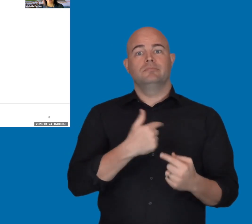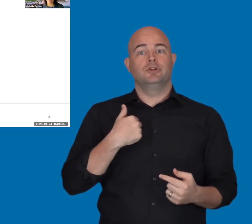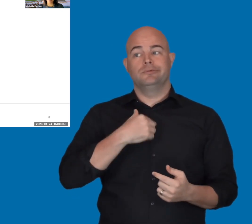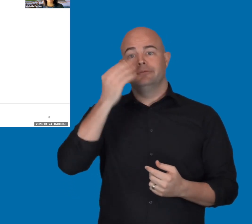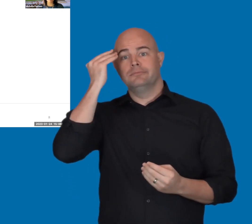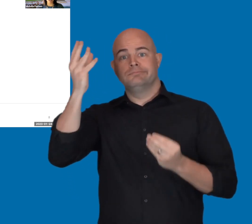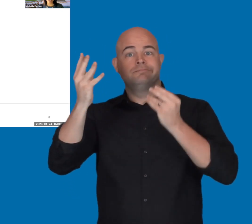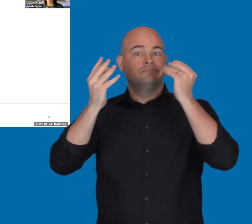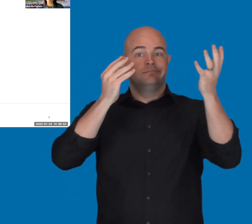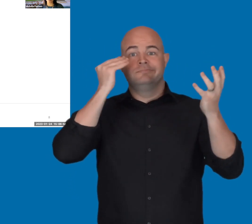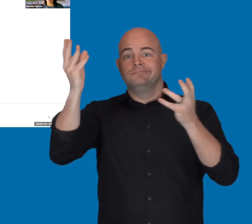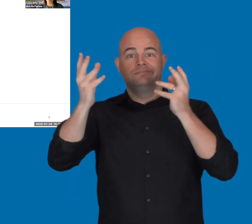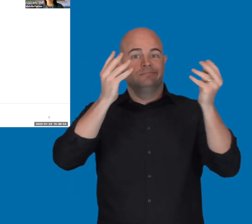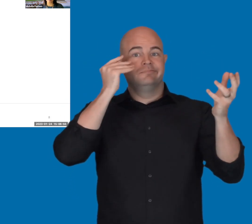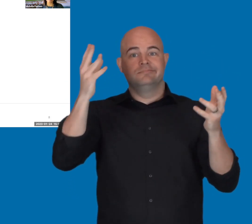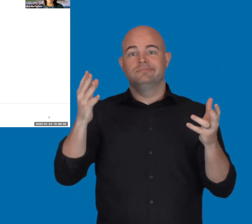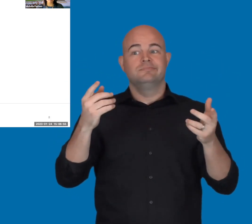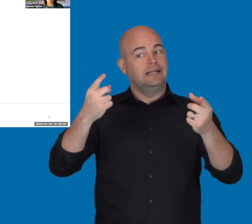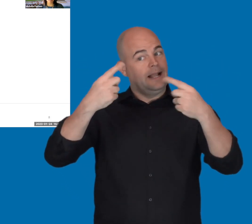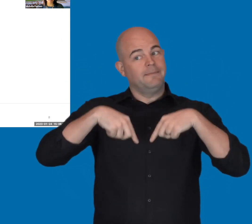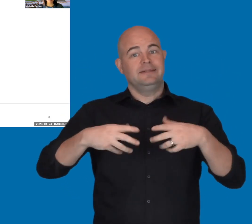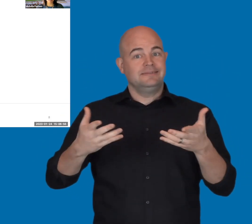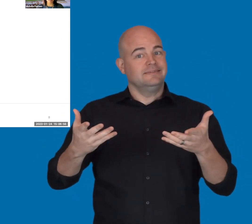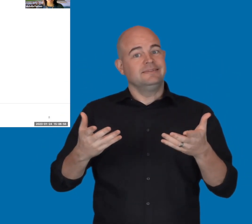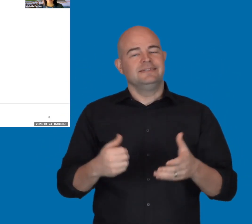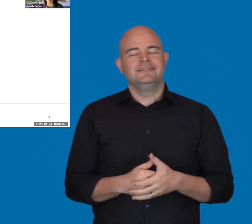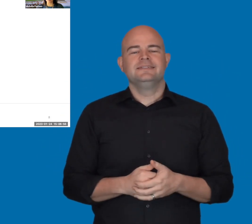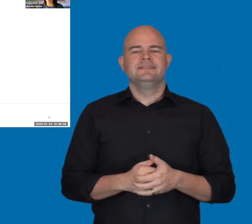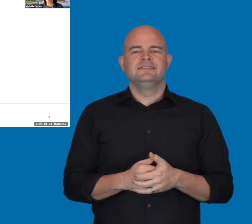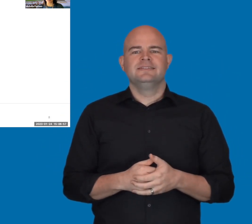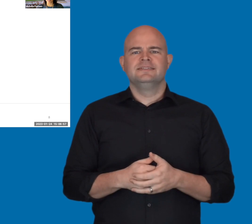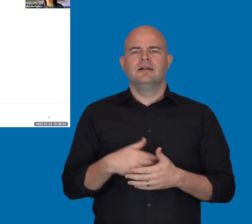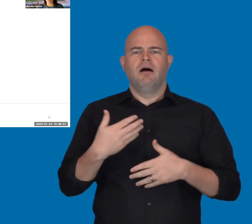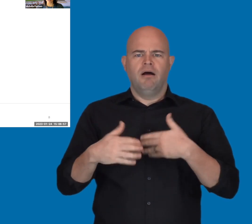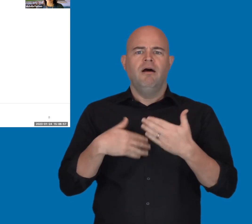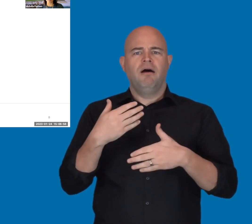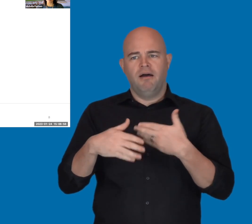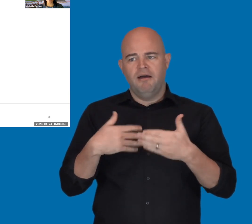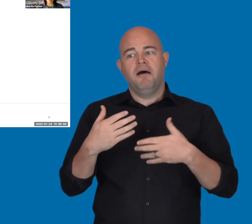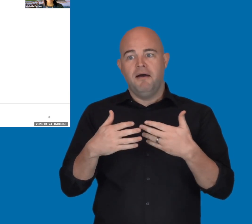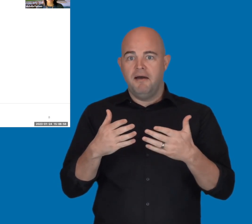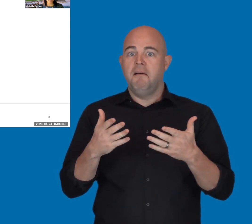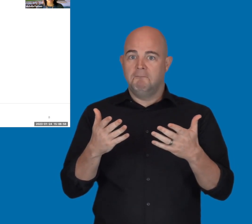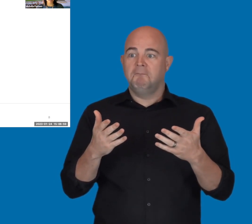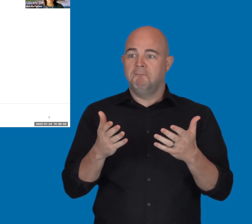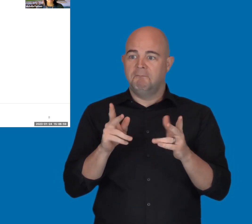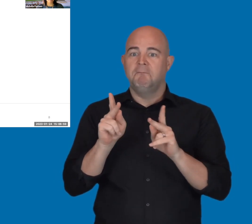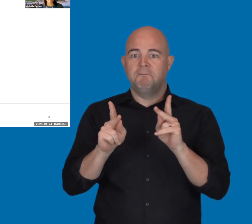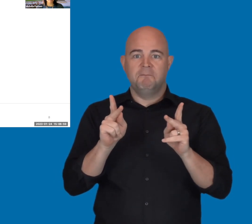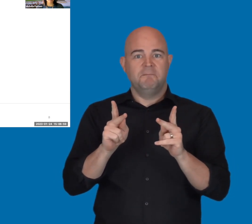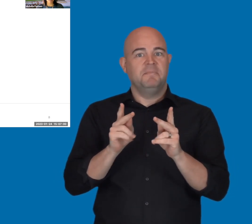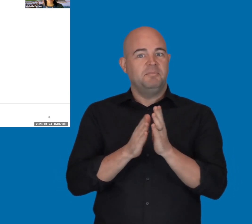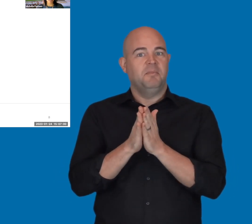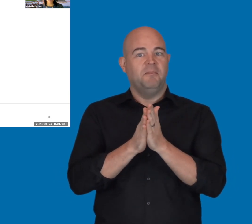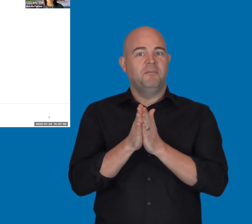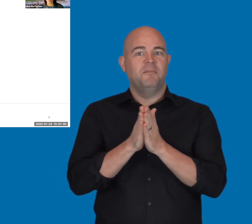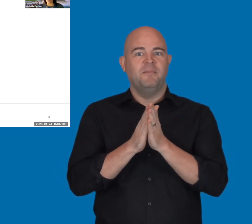And then we wanted to make sure that after we put all this hard work together who was going to do it?